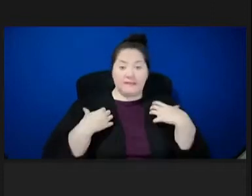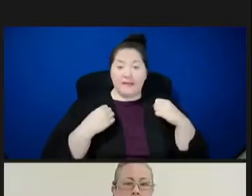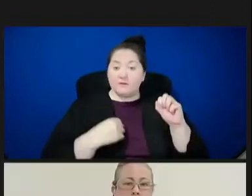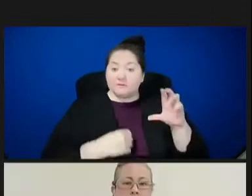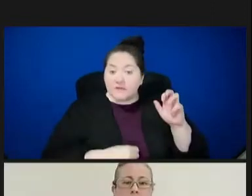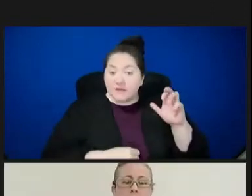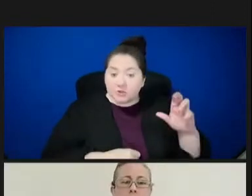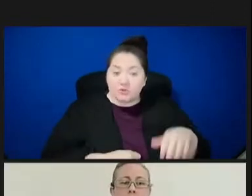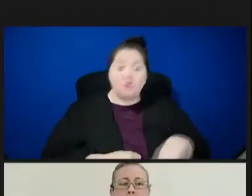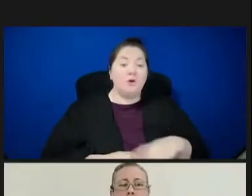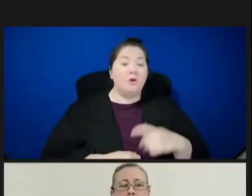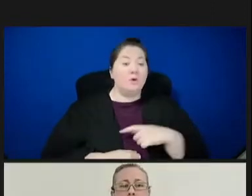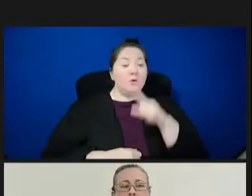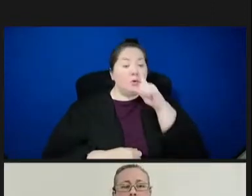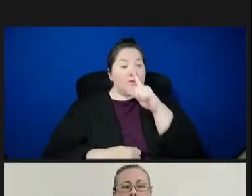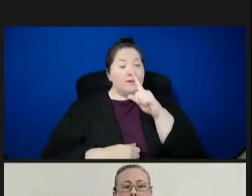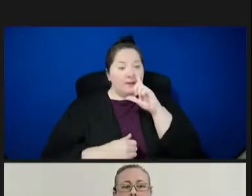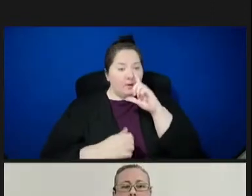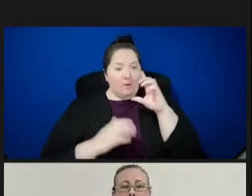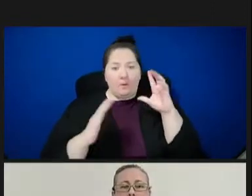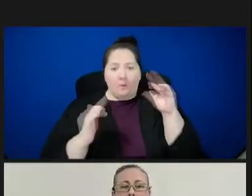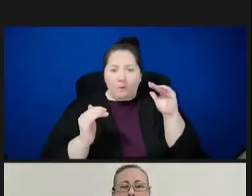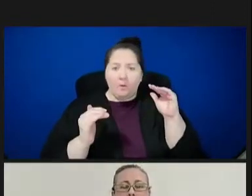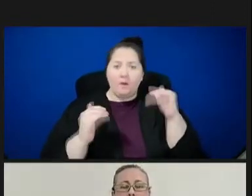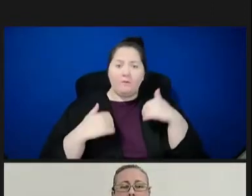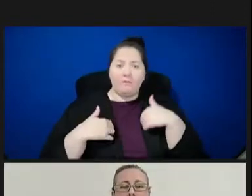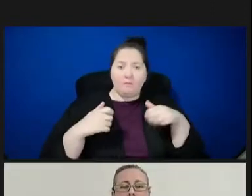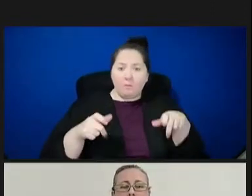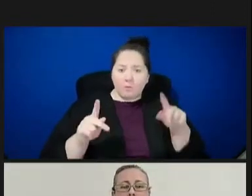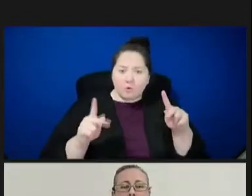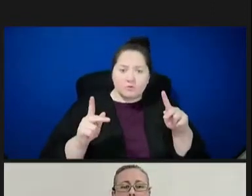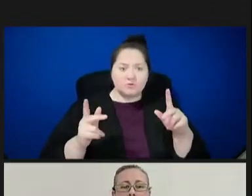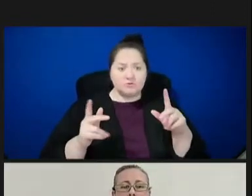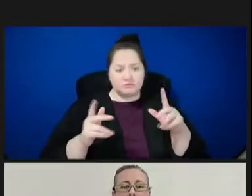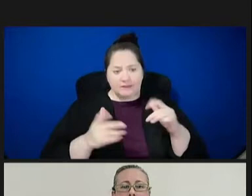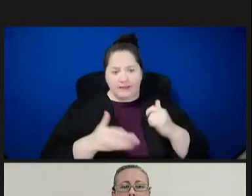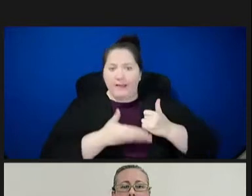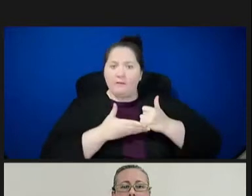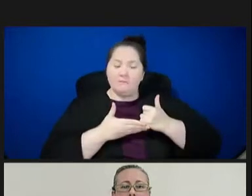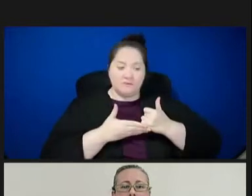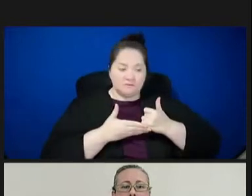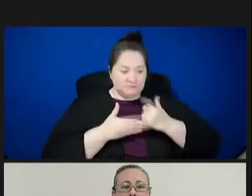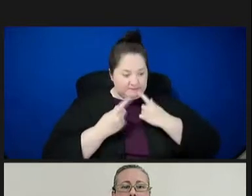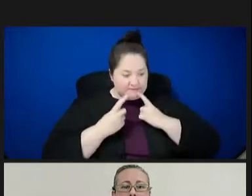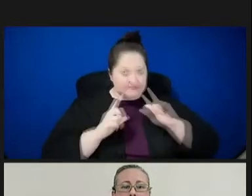We really hope we have the opportunity to be a catalyst for successful advances in the adoption